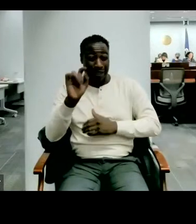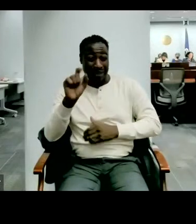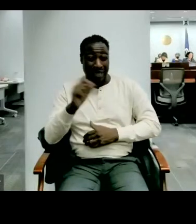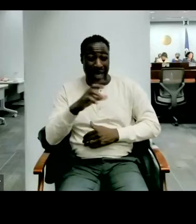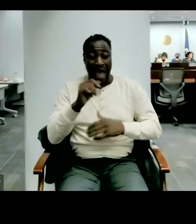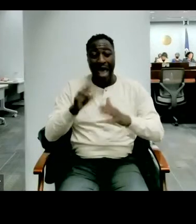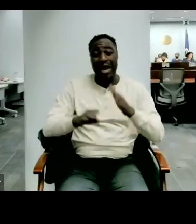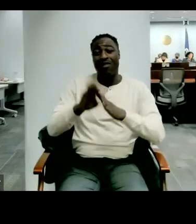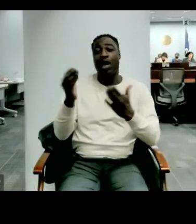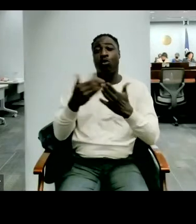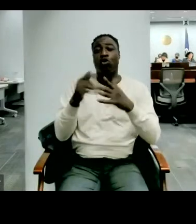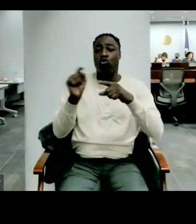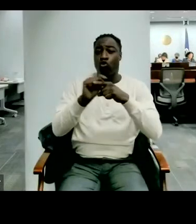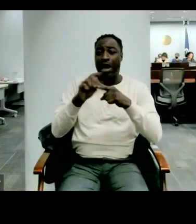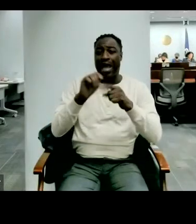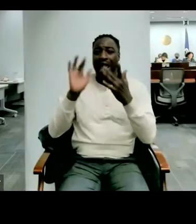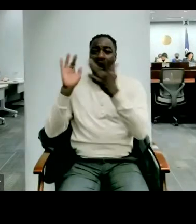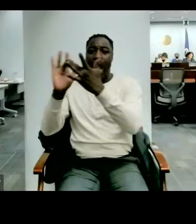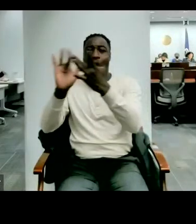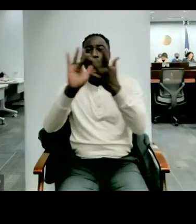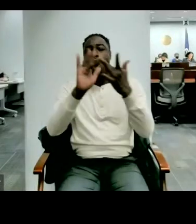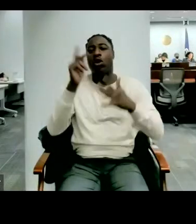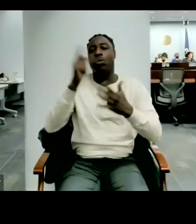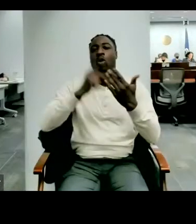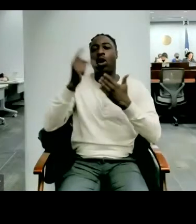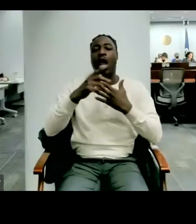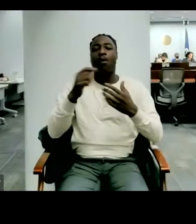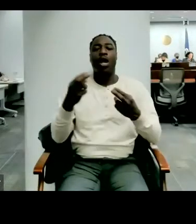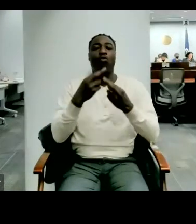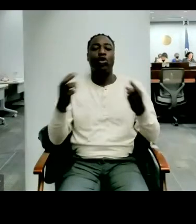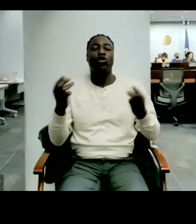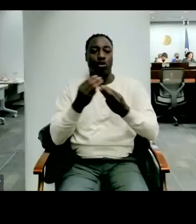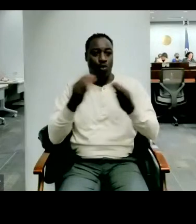To develop new training and outreach programs and resource materials for